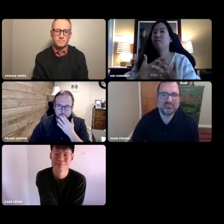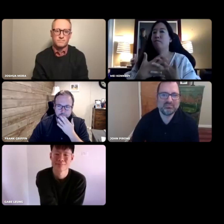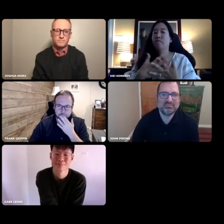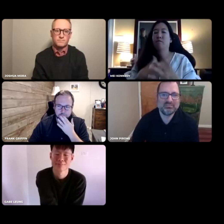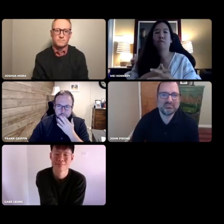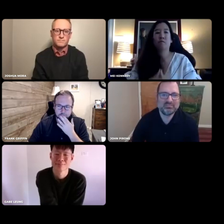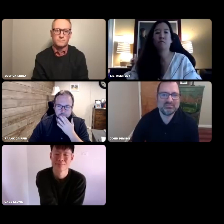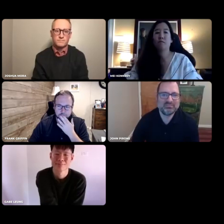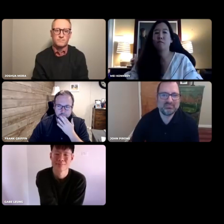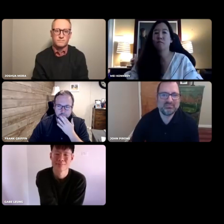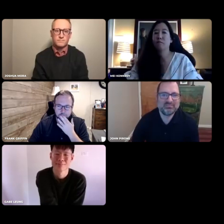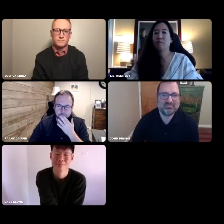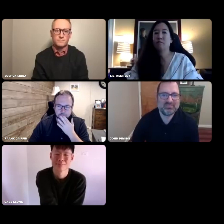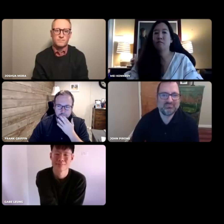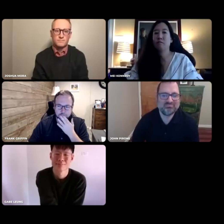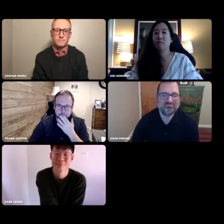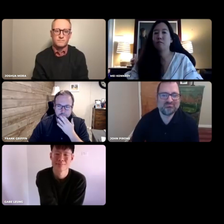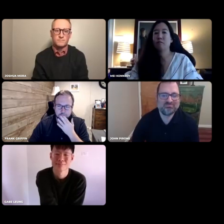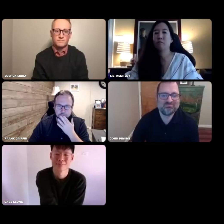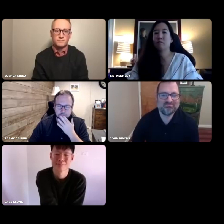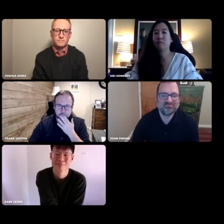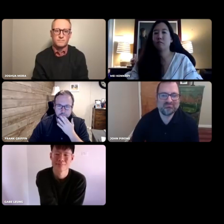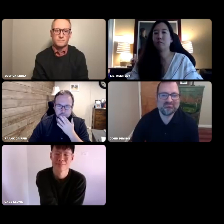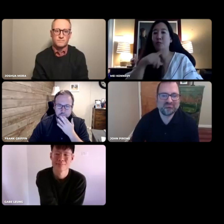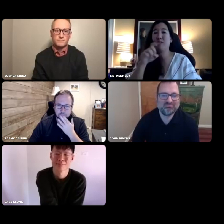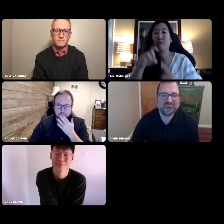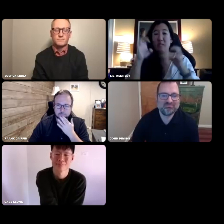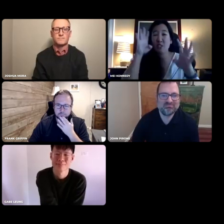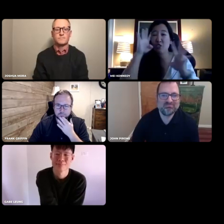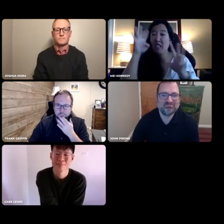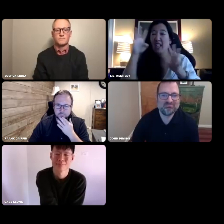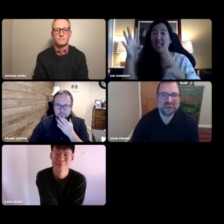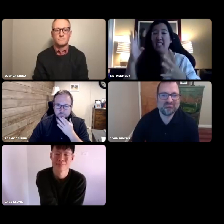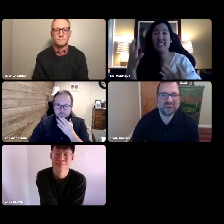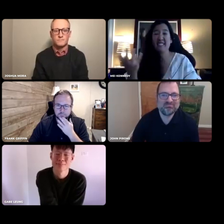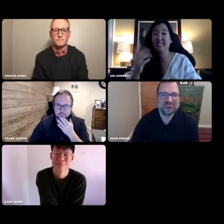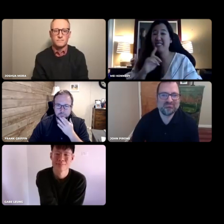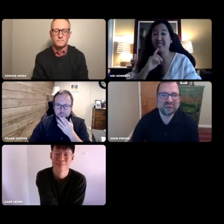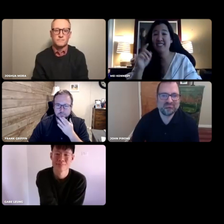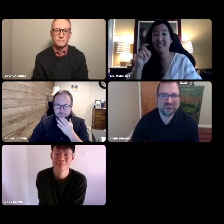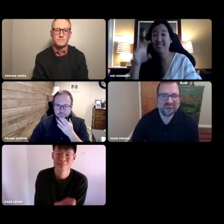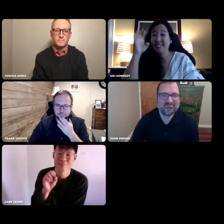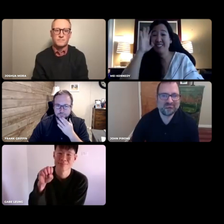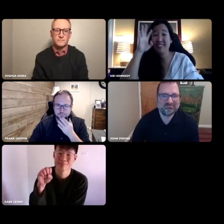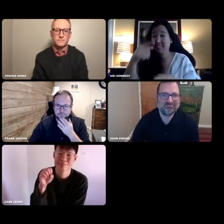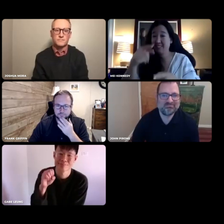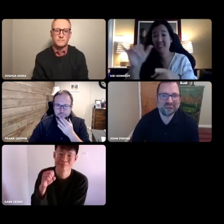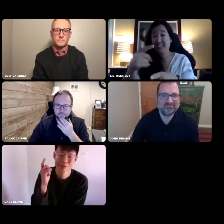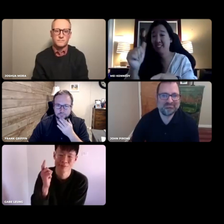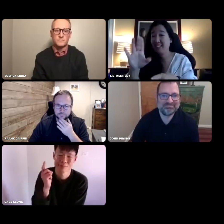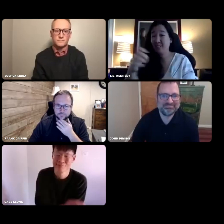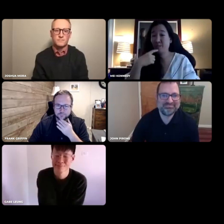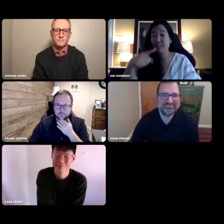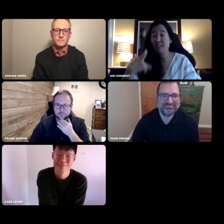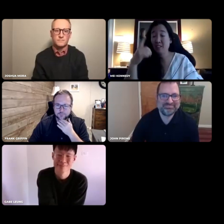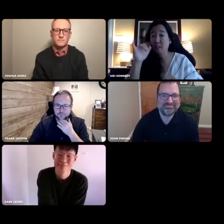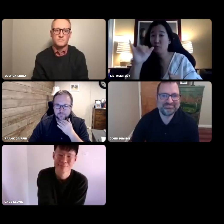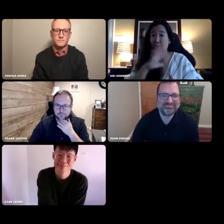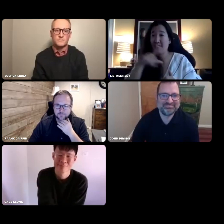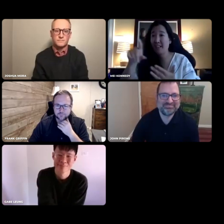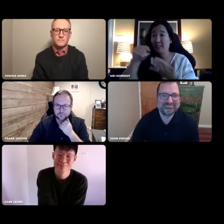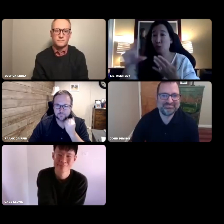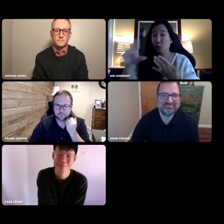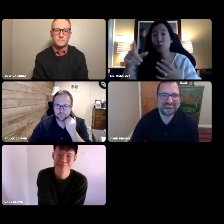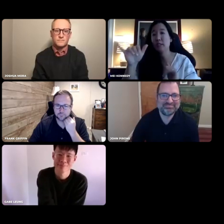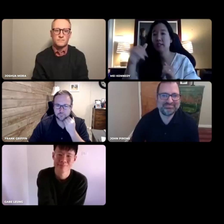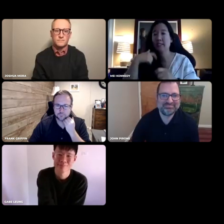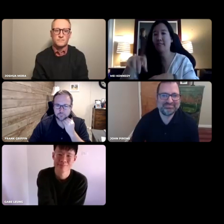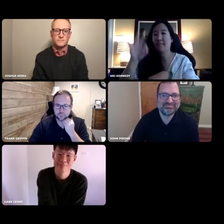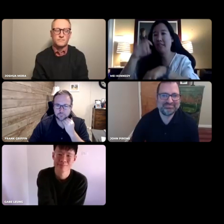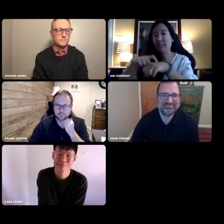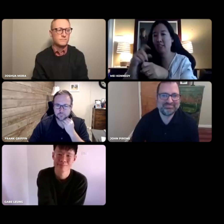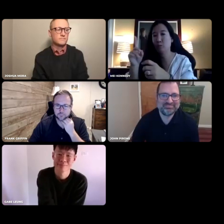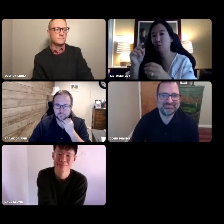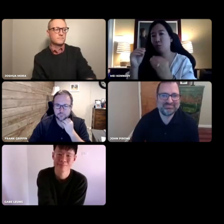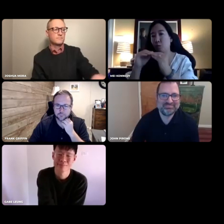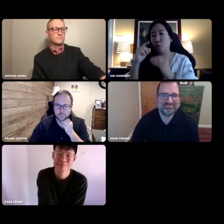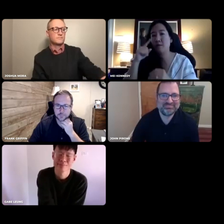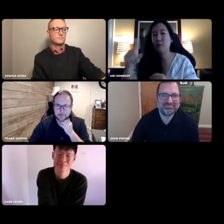We have to be creative to figure out a way that everyone is getting the same education.